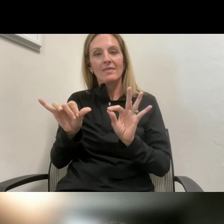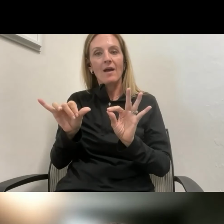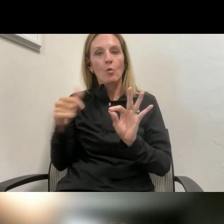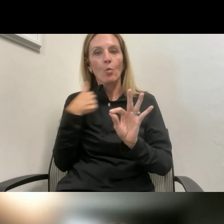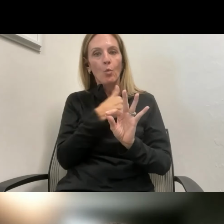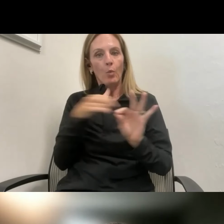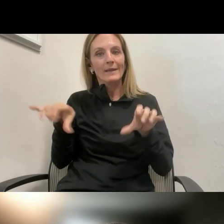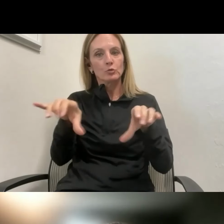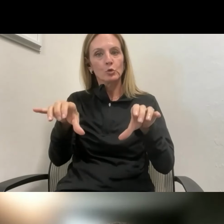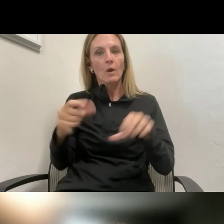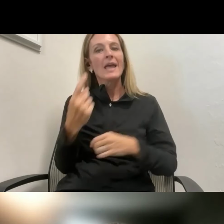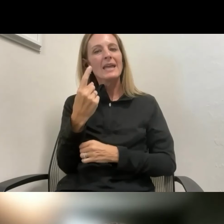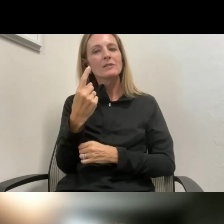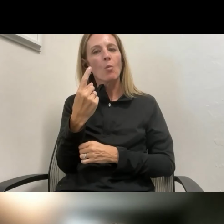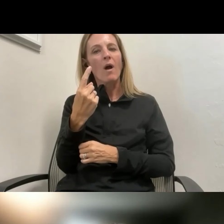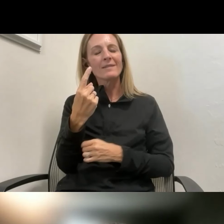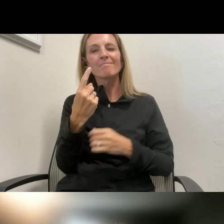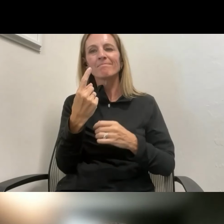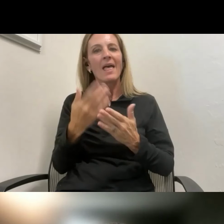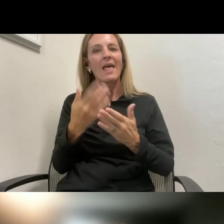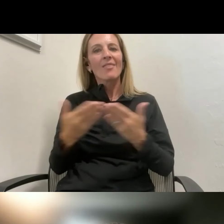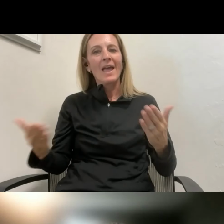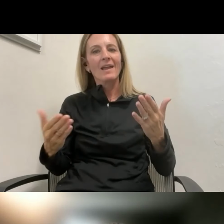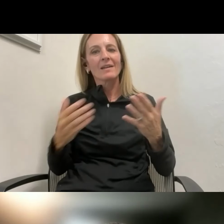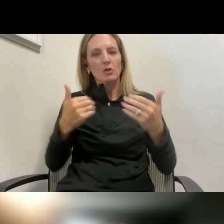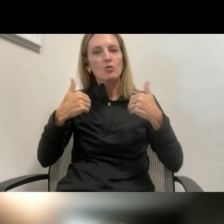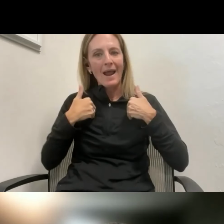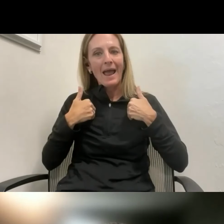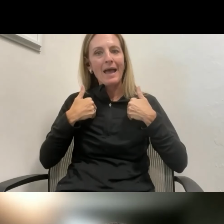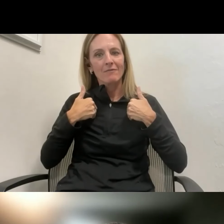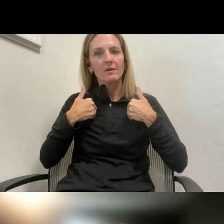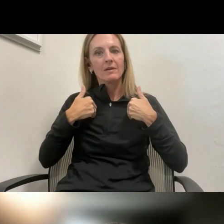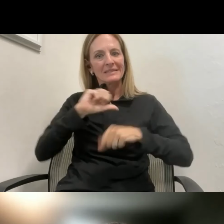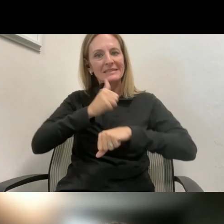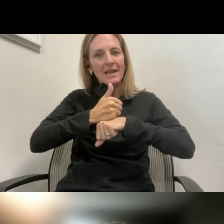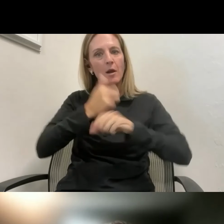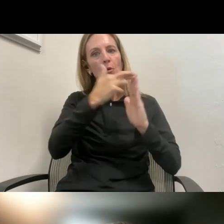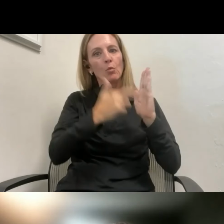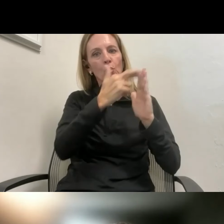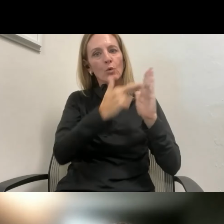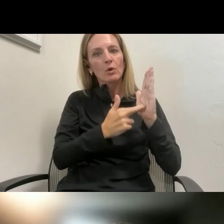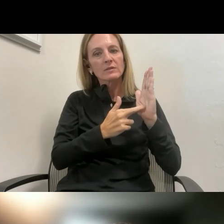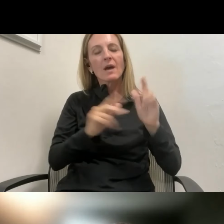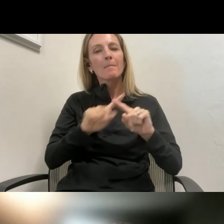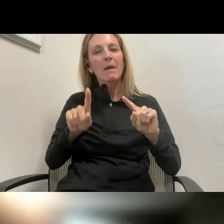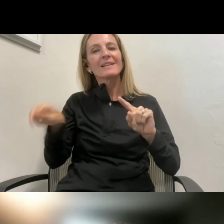the rules and how are we going to live up to them too hey? Yeah, okay, thank you for that.